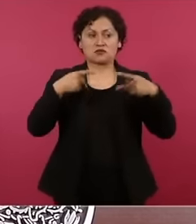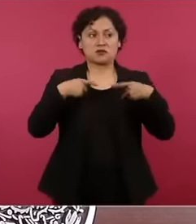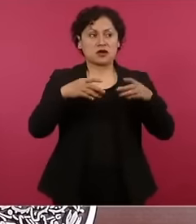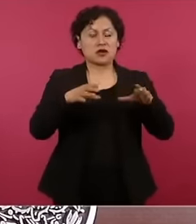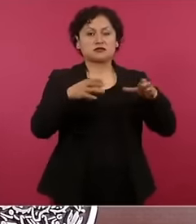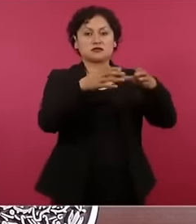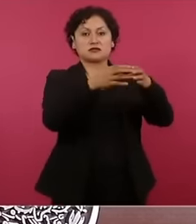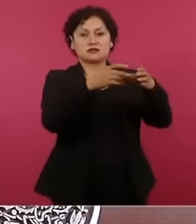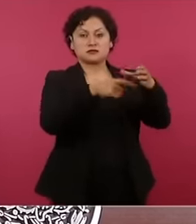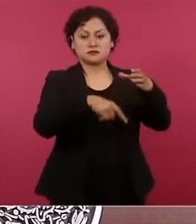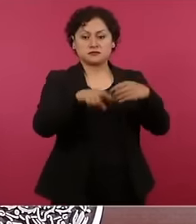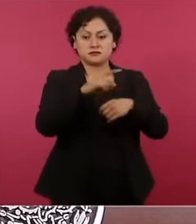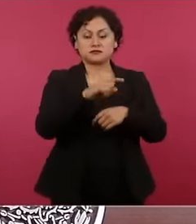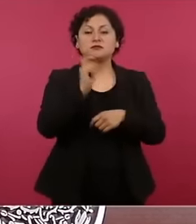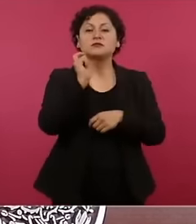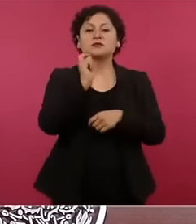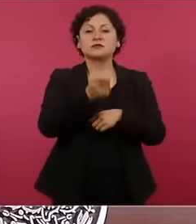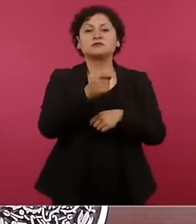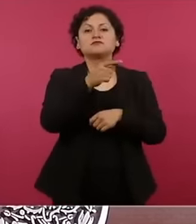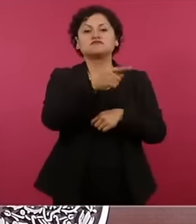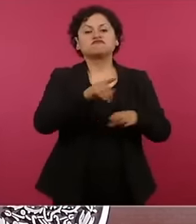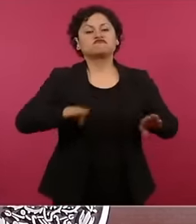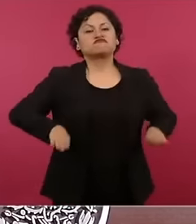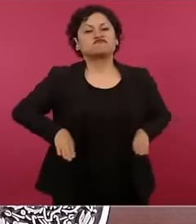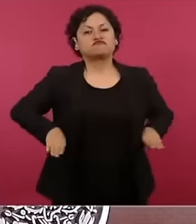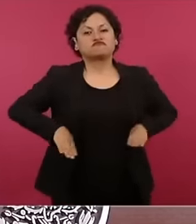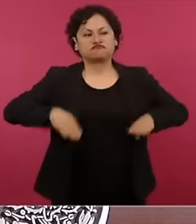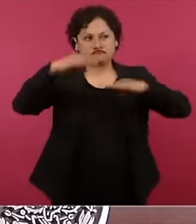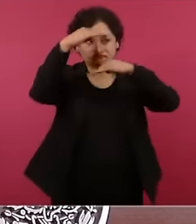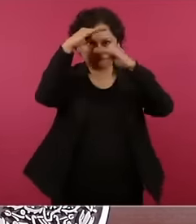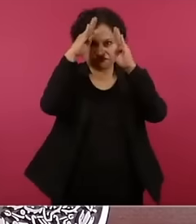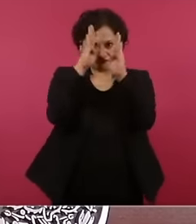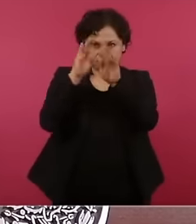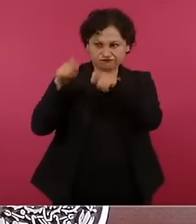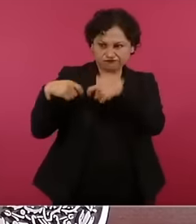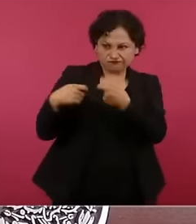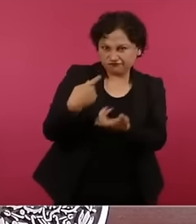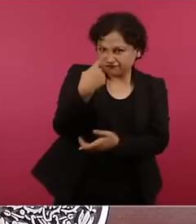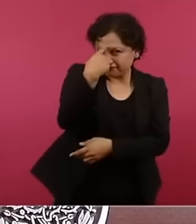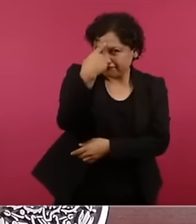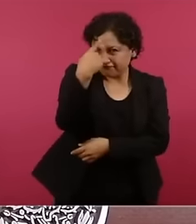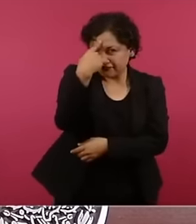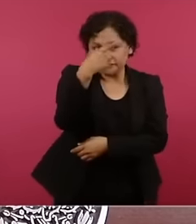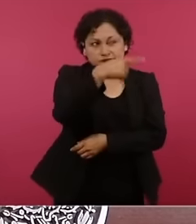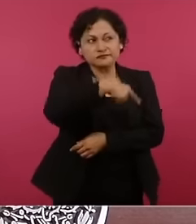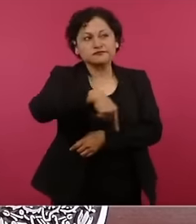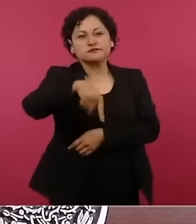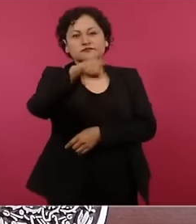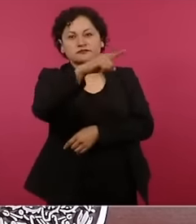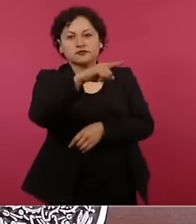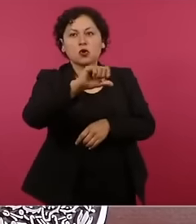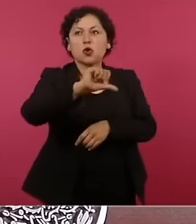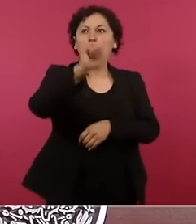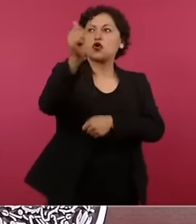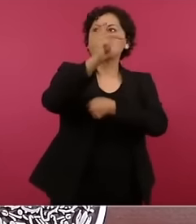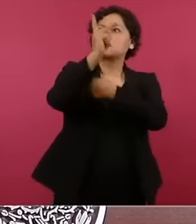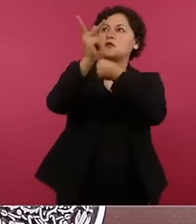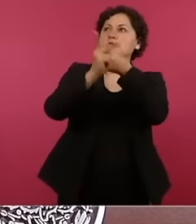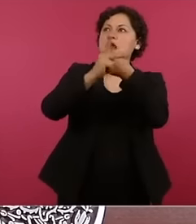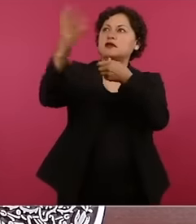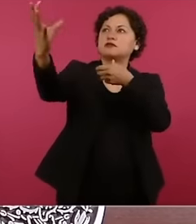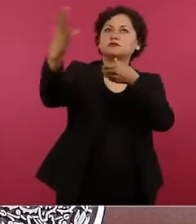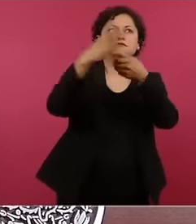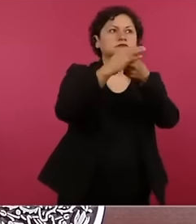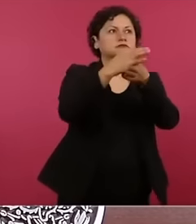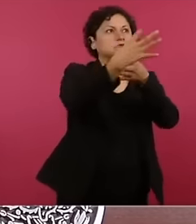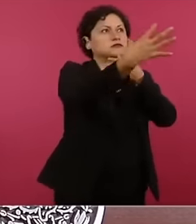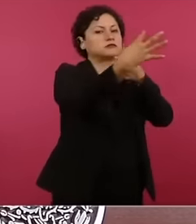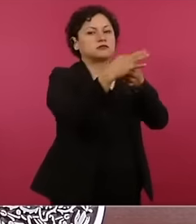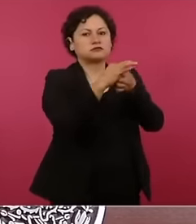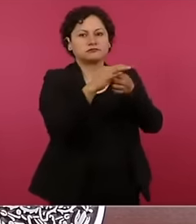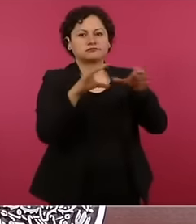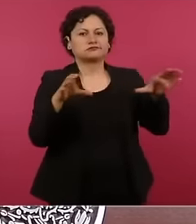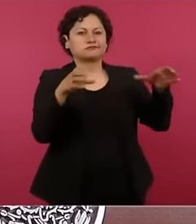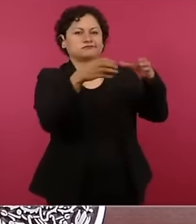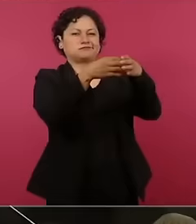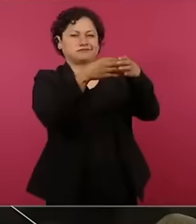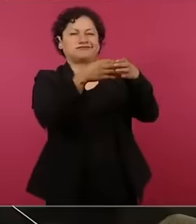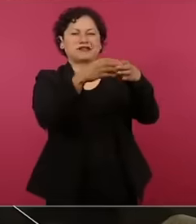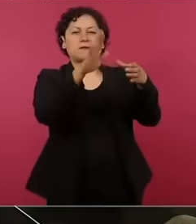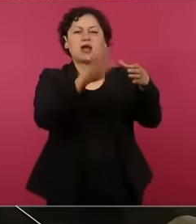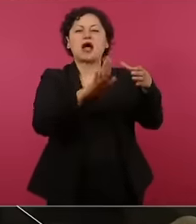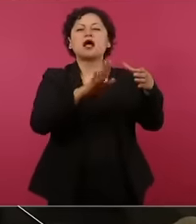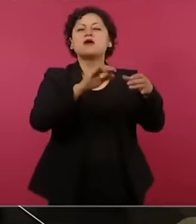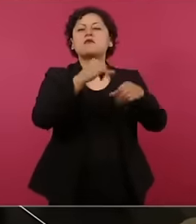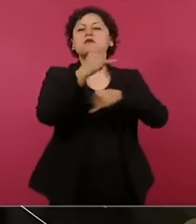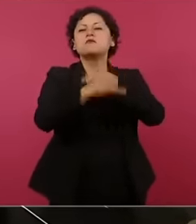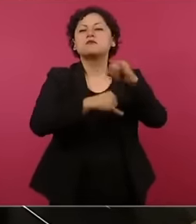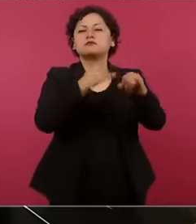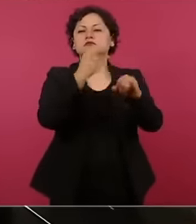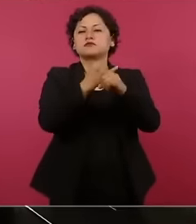uniting, it is an international right-wing movement and they filed a